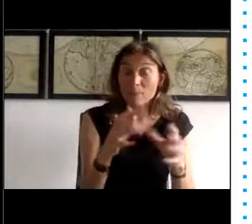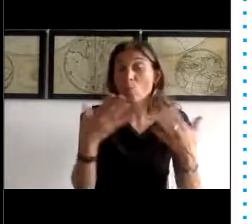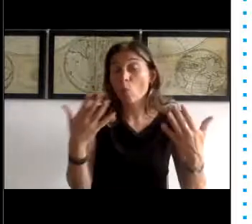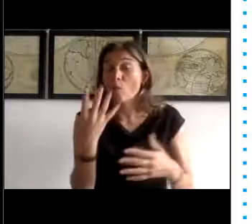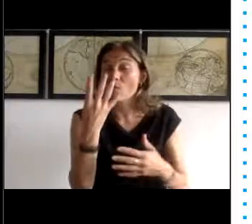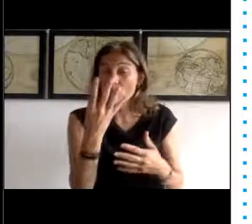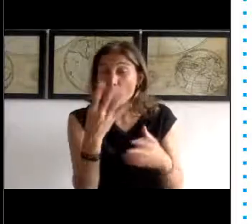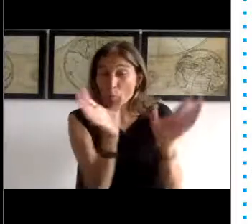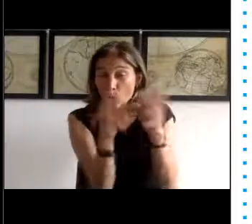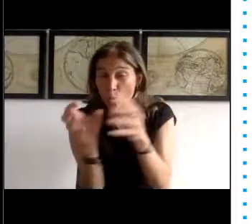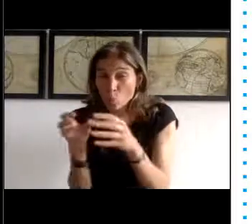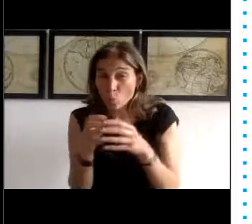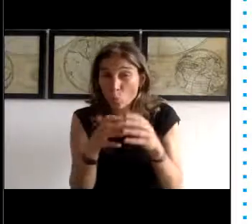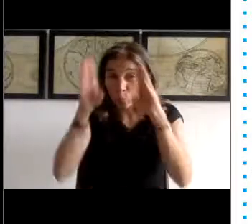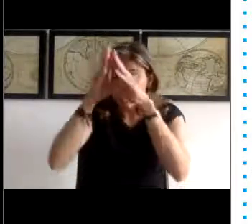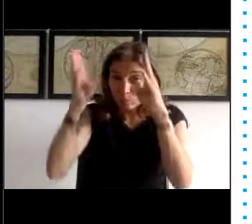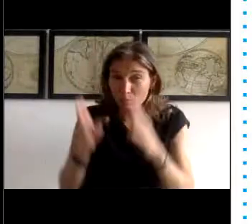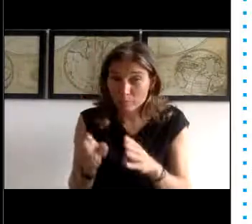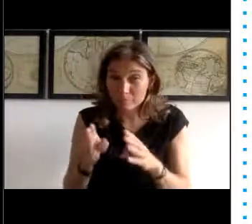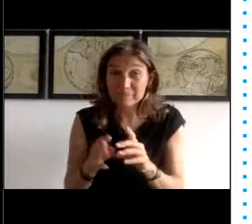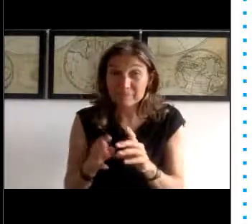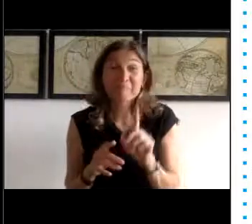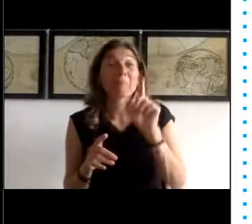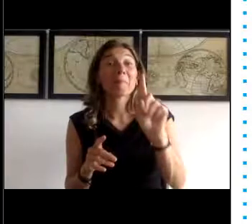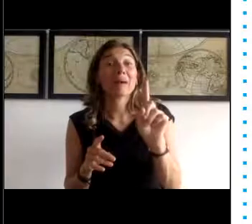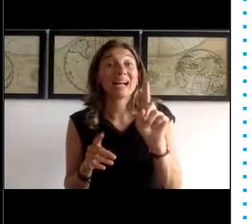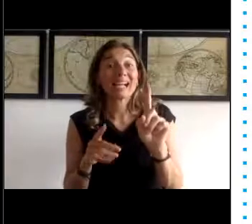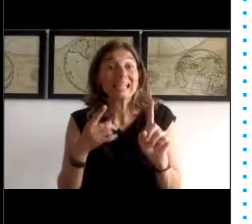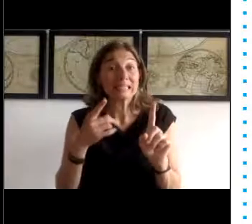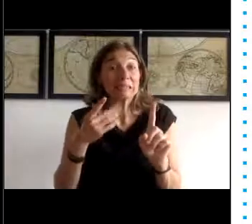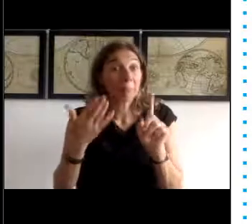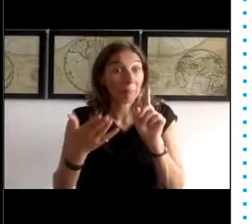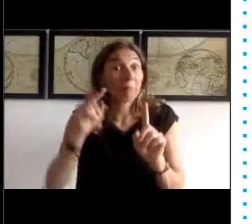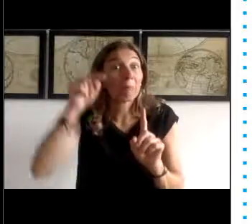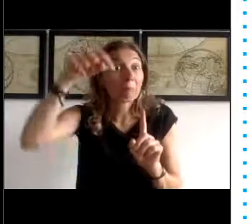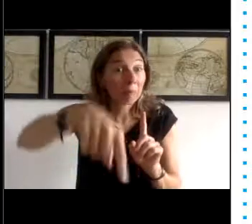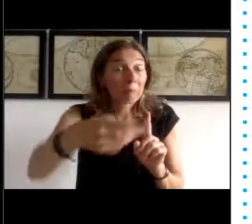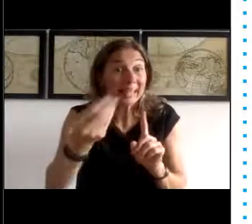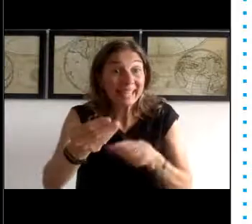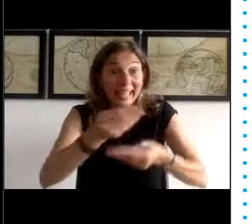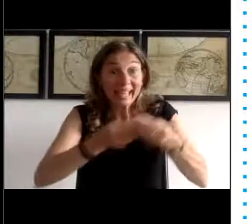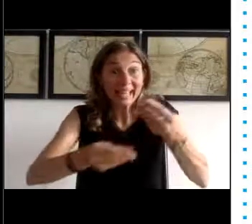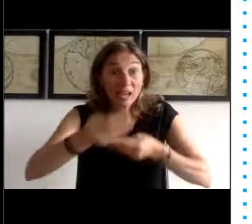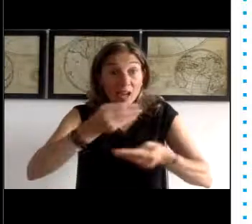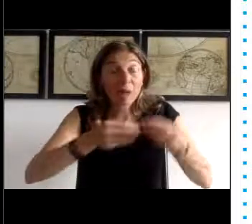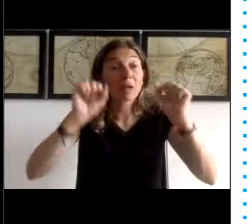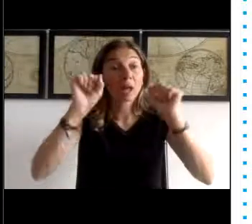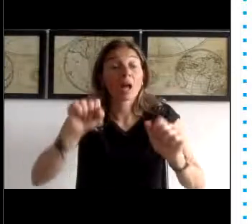And for the organisations as well who need support to run this kind of projects and of course those are even